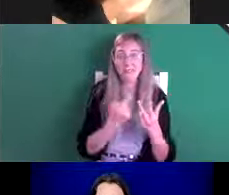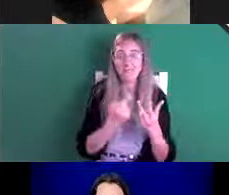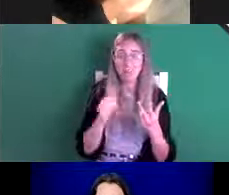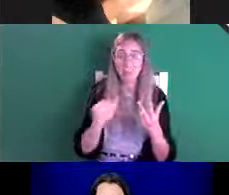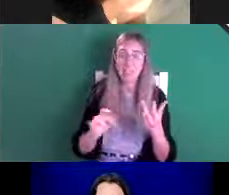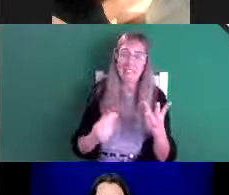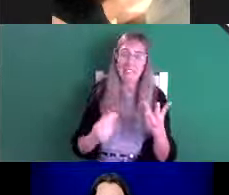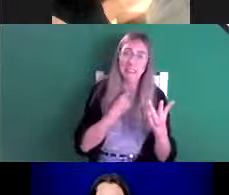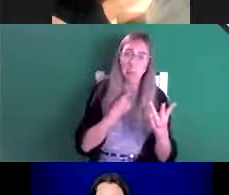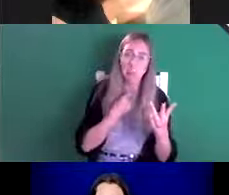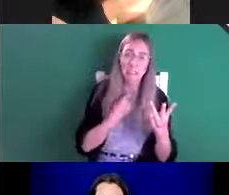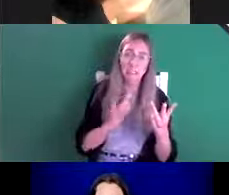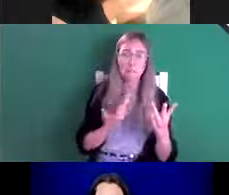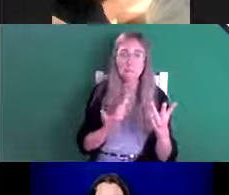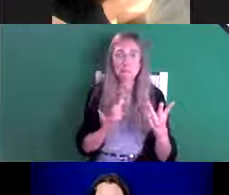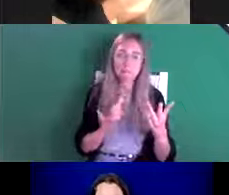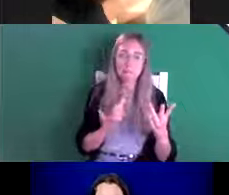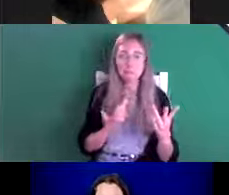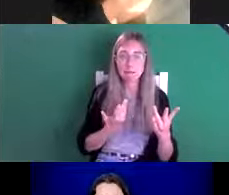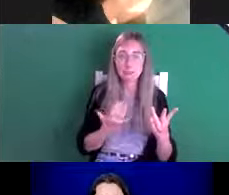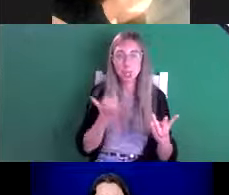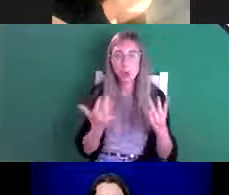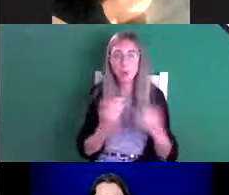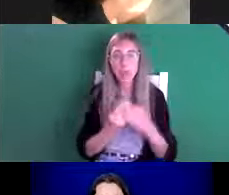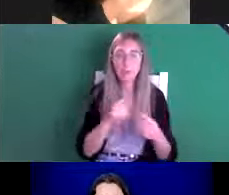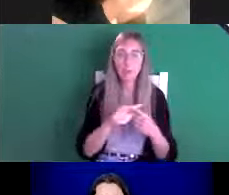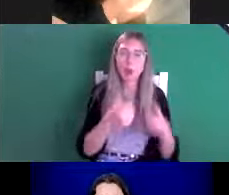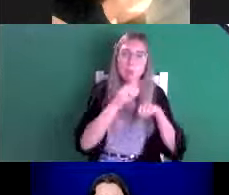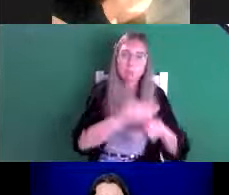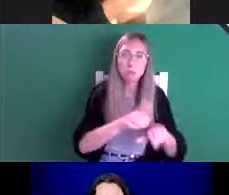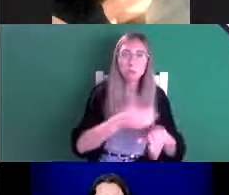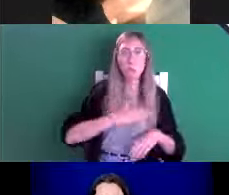you'd be as happy as if it was your first choice but obviously if it's site specific